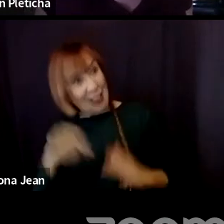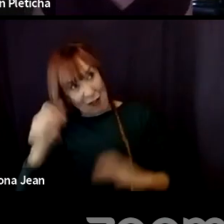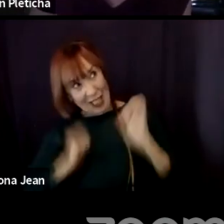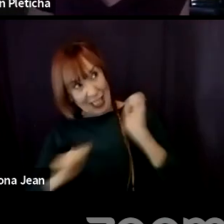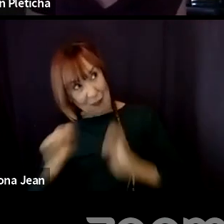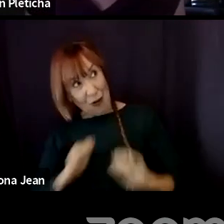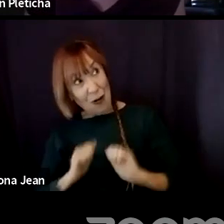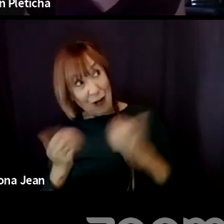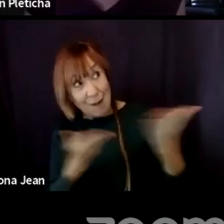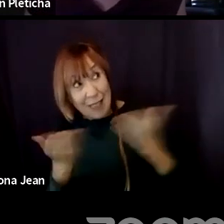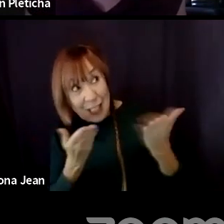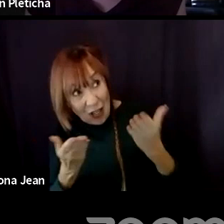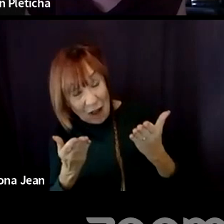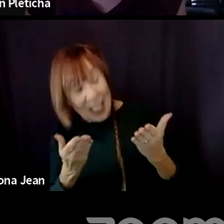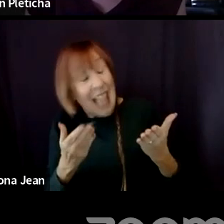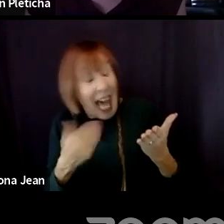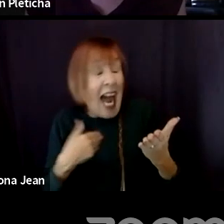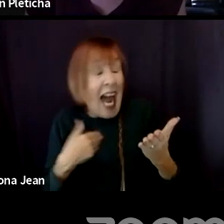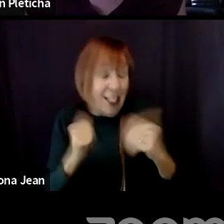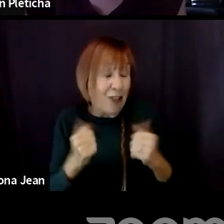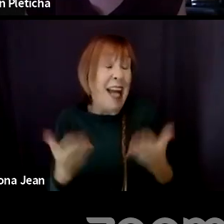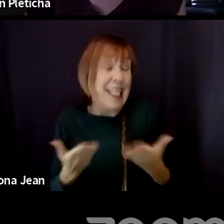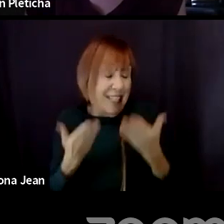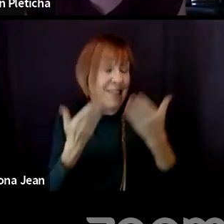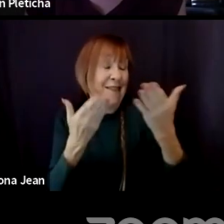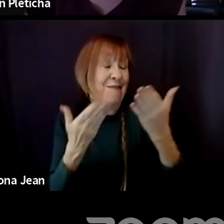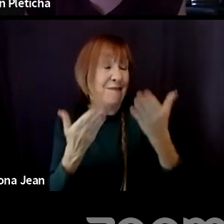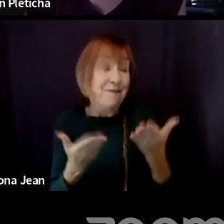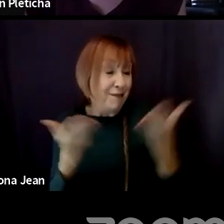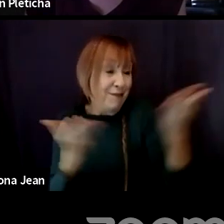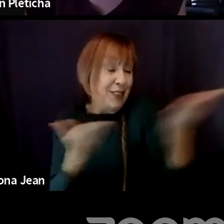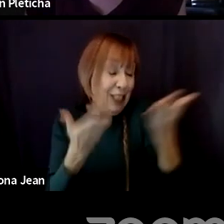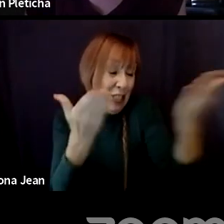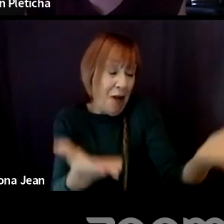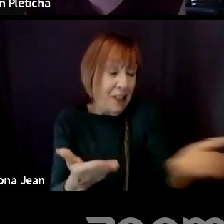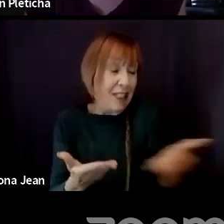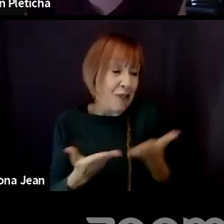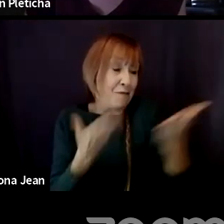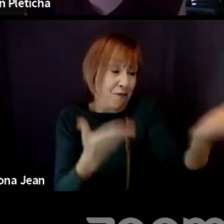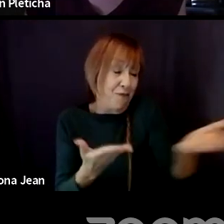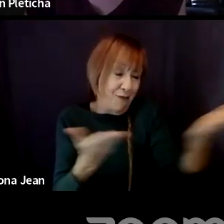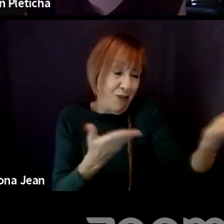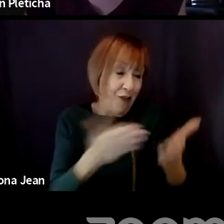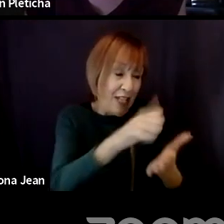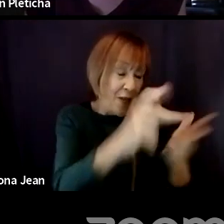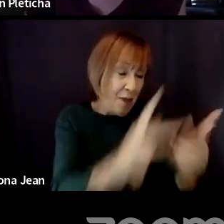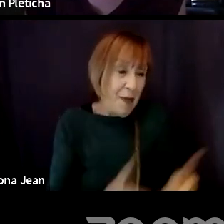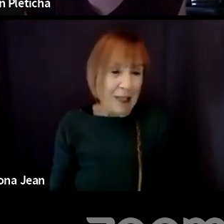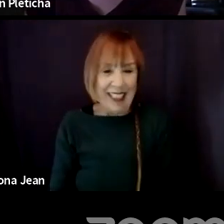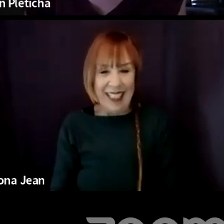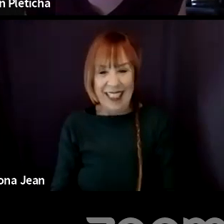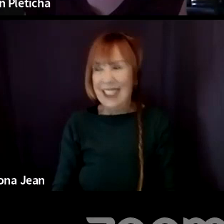But I'm sure-- You get points for the callback, points for the callback. I guess I squeaked it in there.